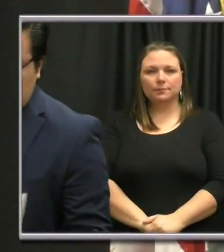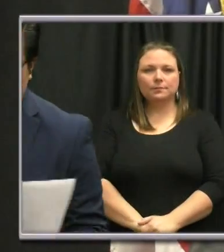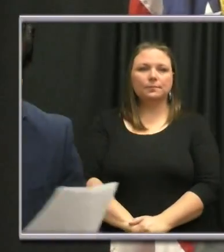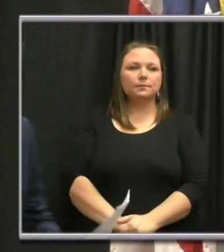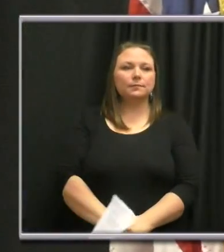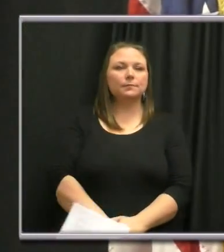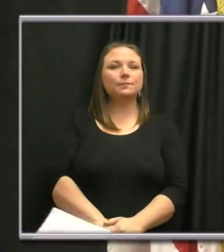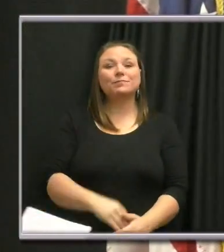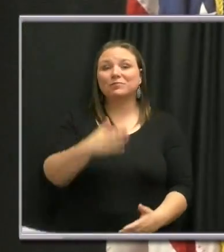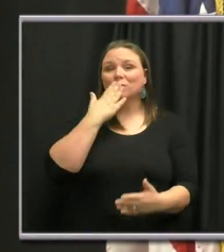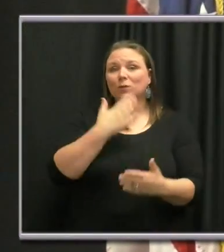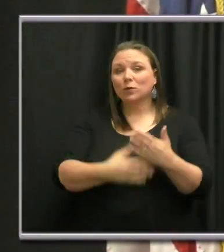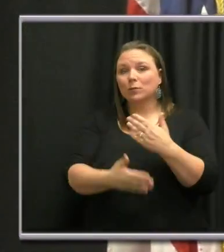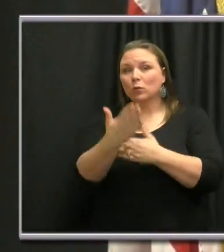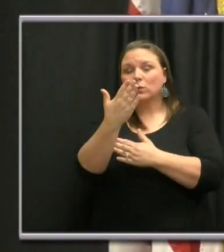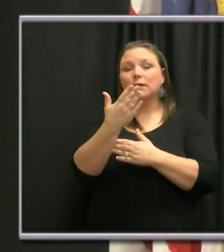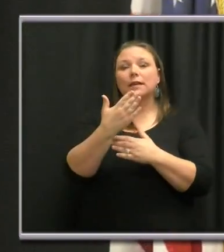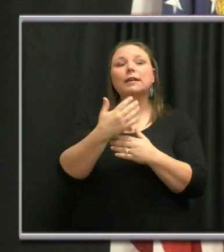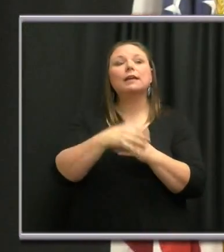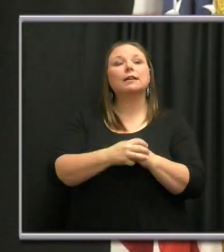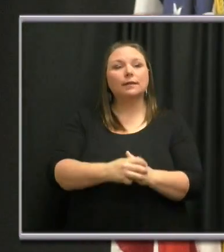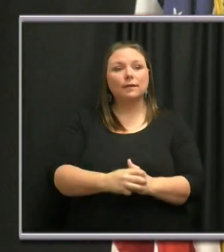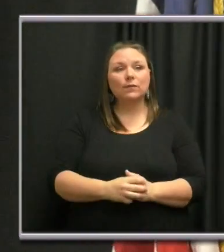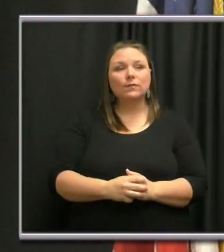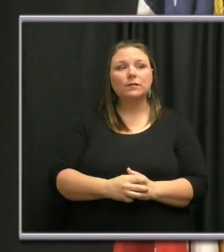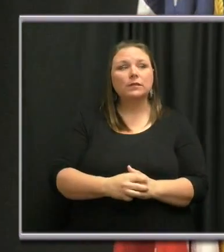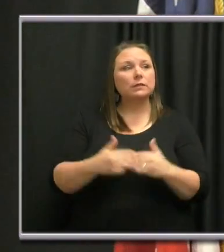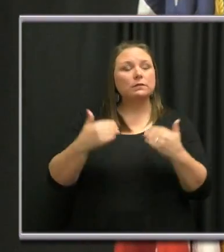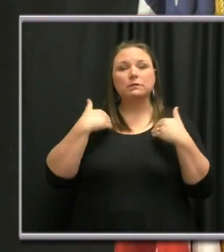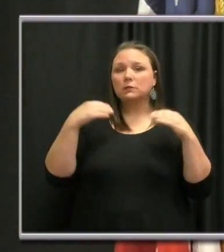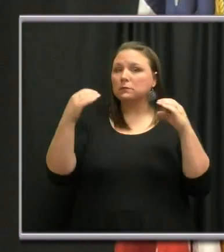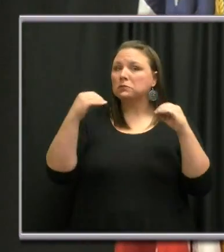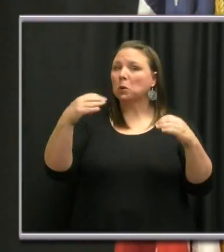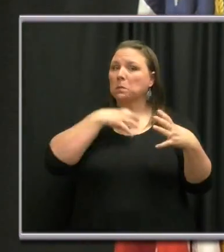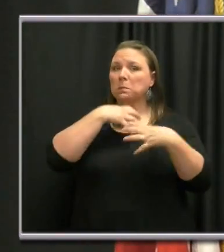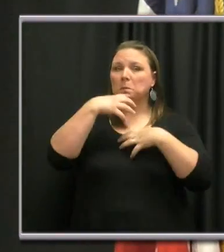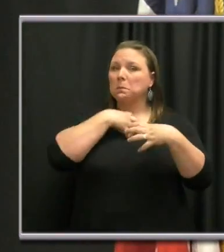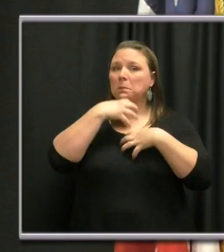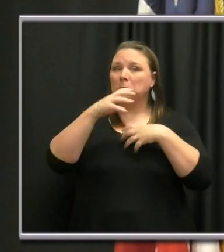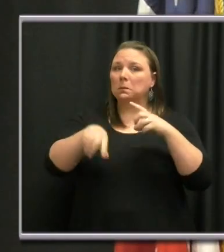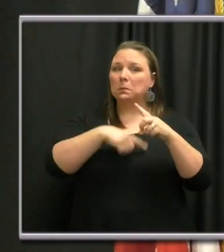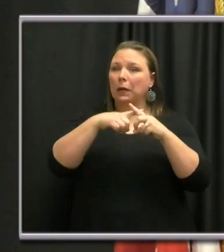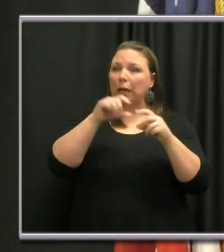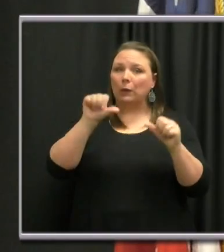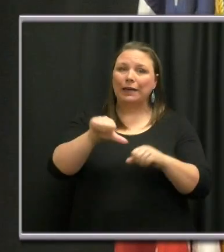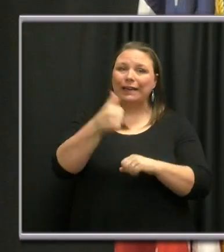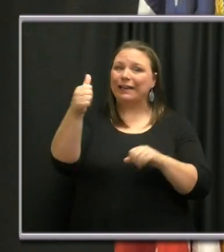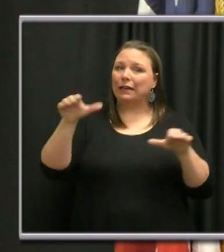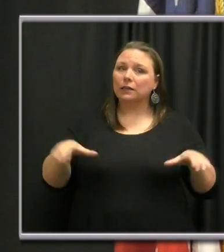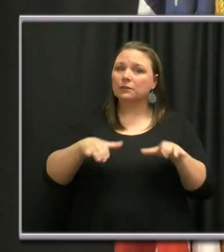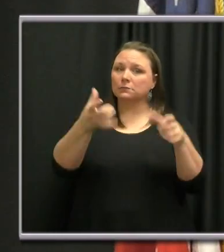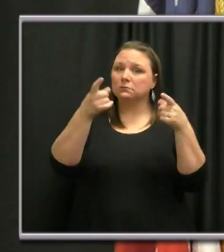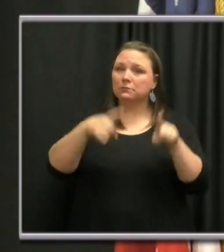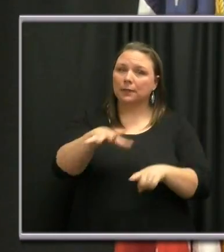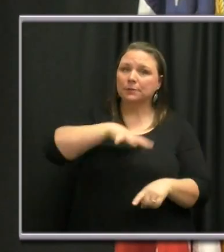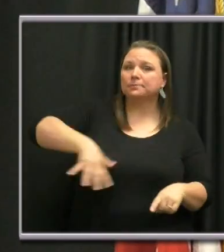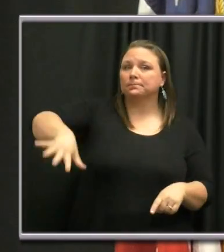CALLED WHILE. GOOD MORNING WE